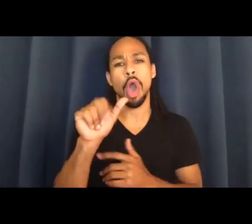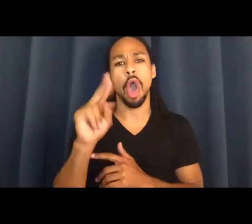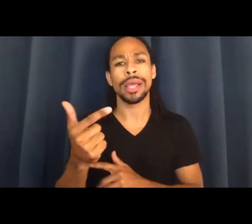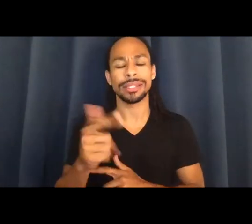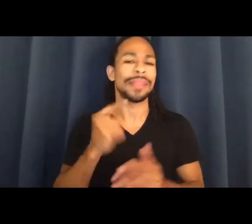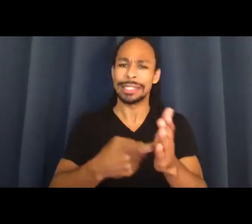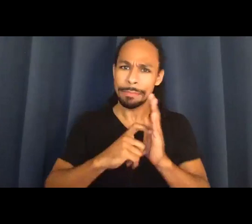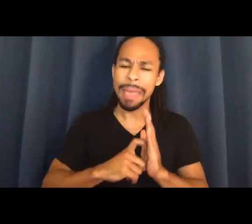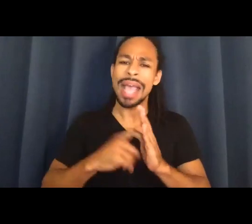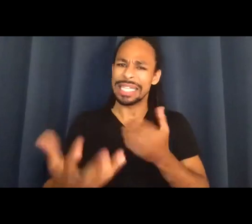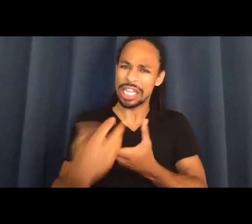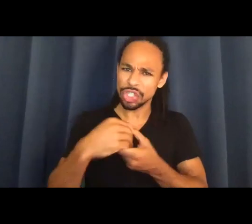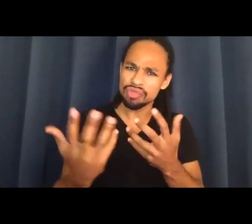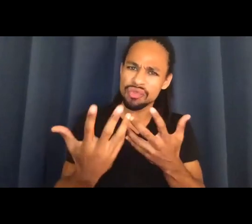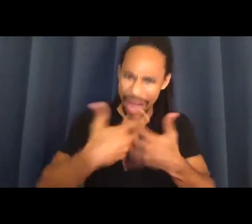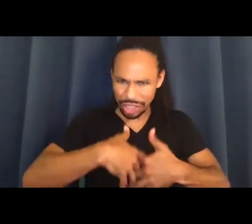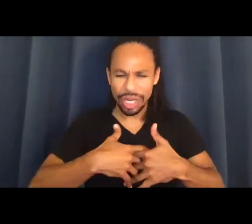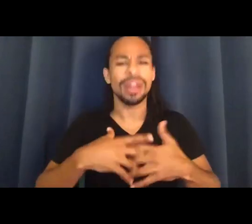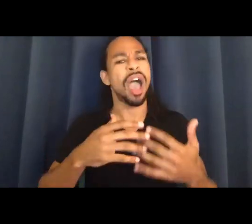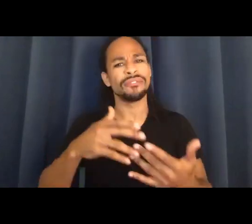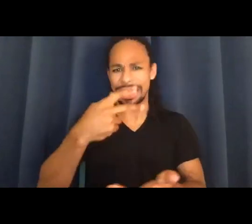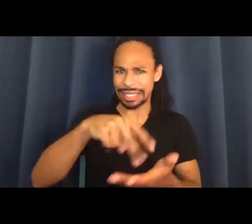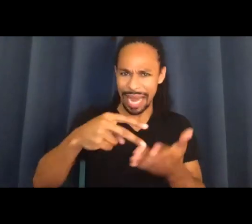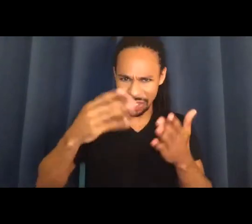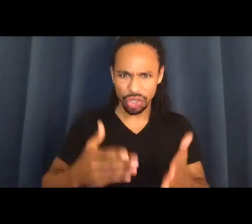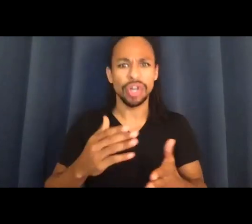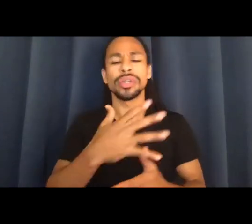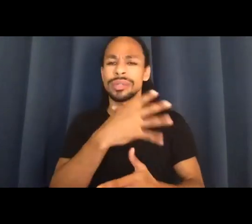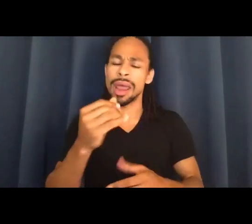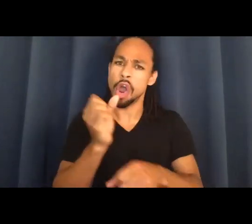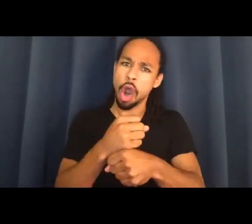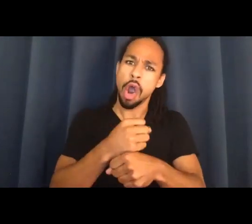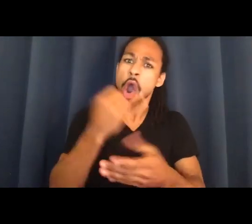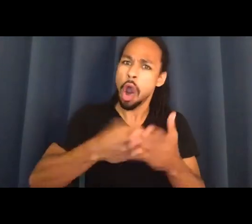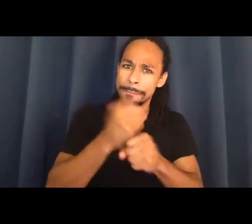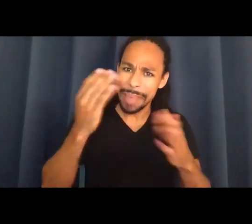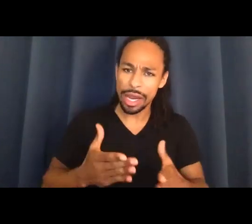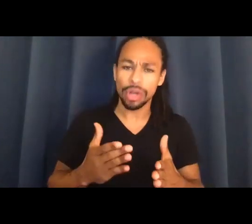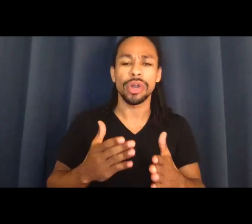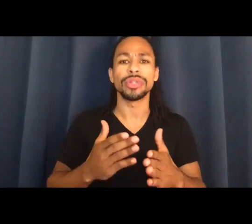artworkers in the decision making that will envision our future post-pandemic. Artists serve